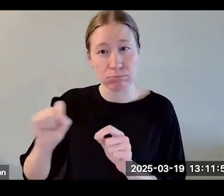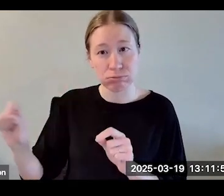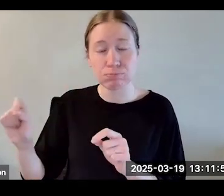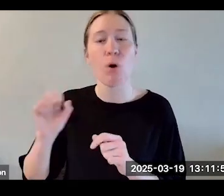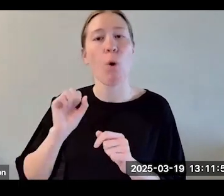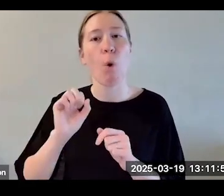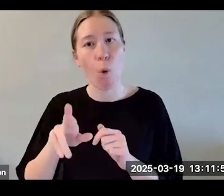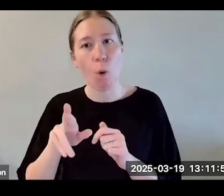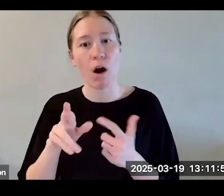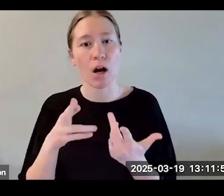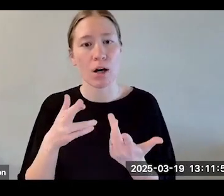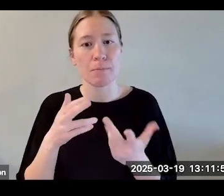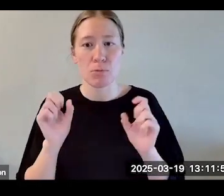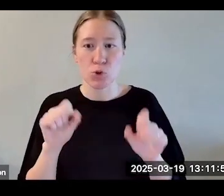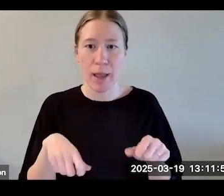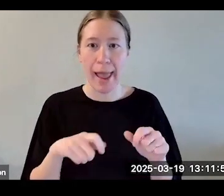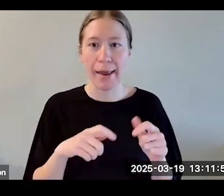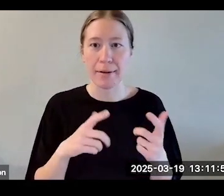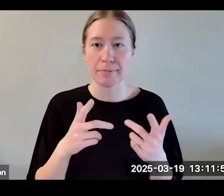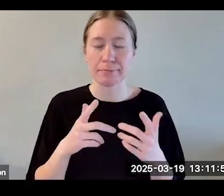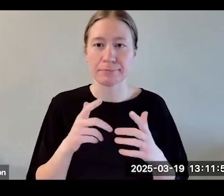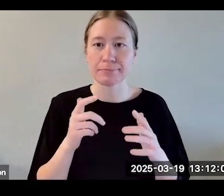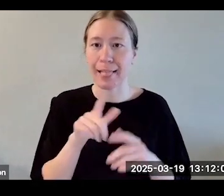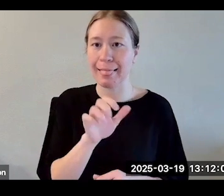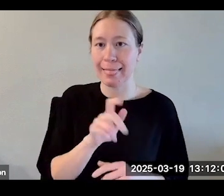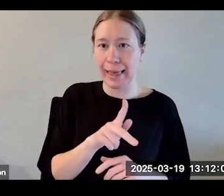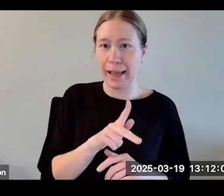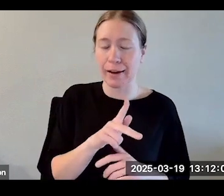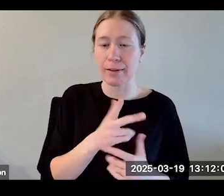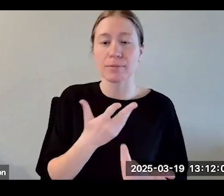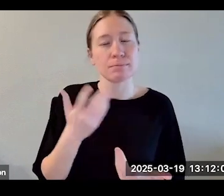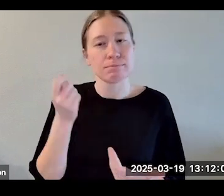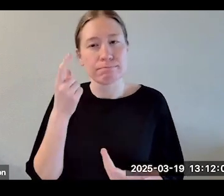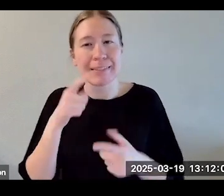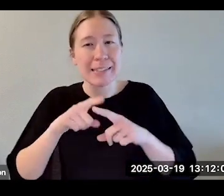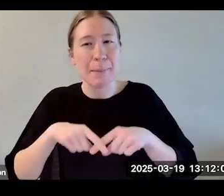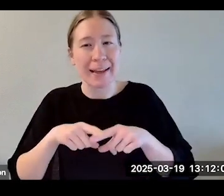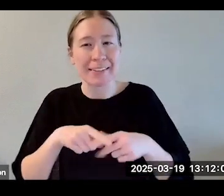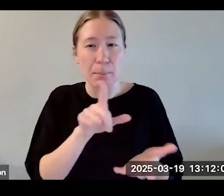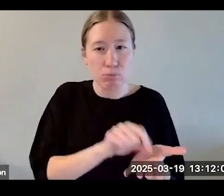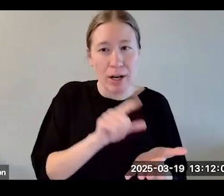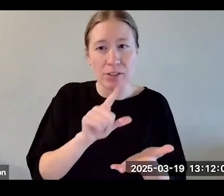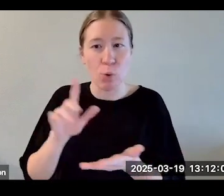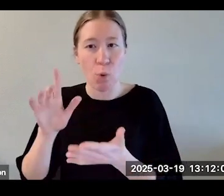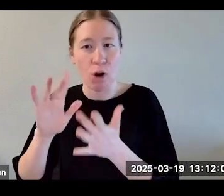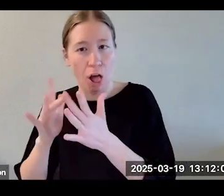So I've got a couple of examples on the screen right now. So here's an example of what would be best for digital.